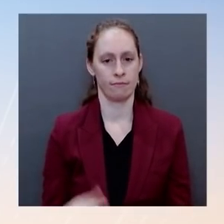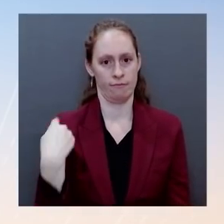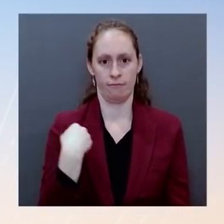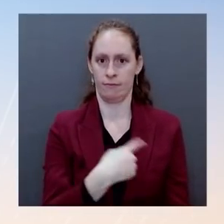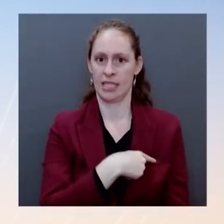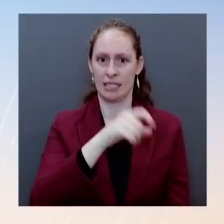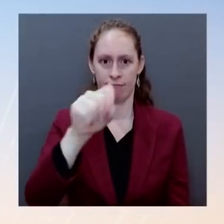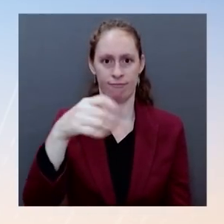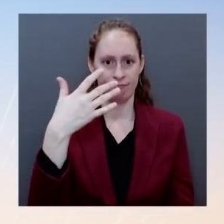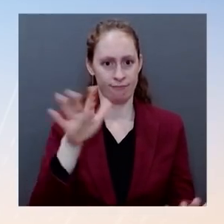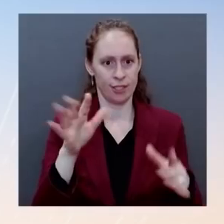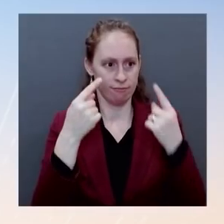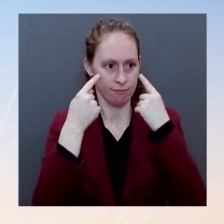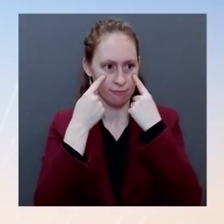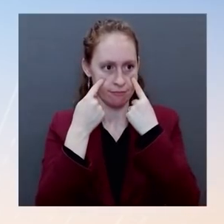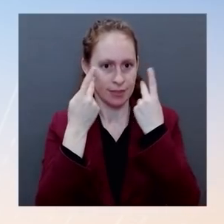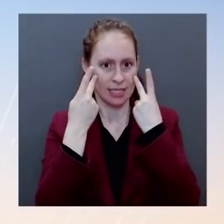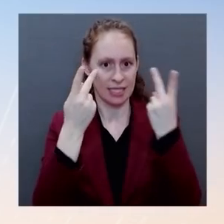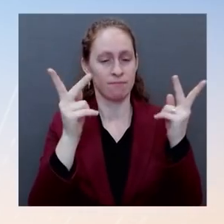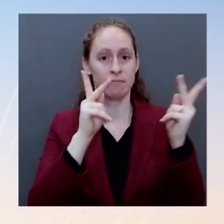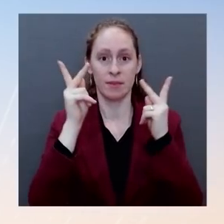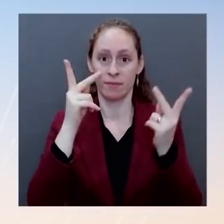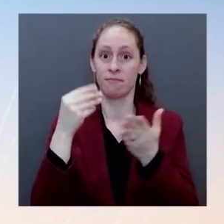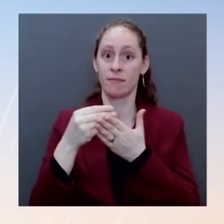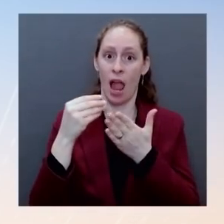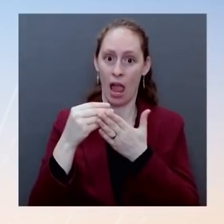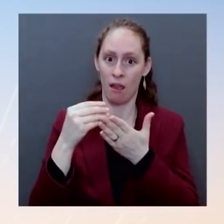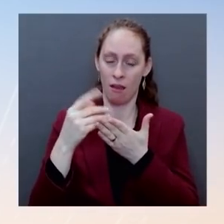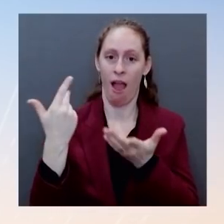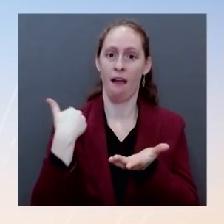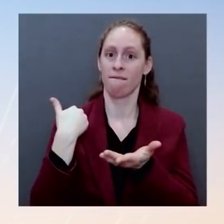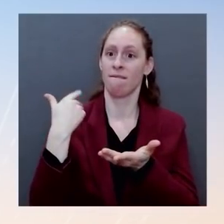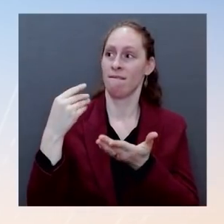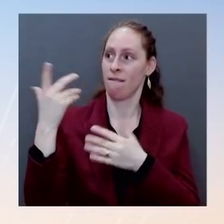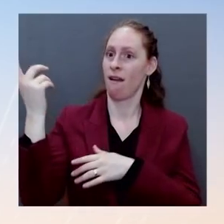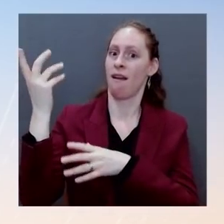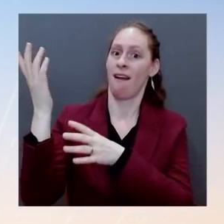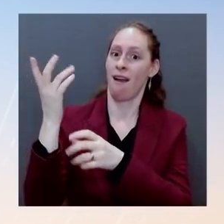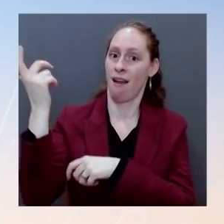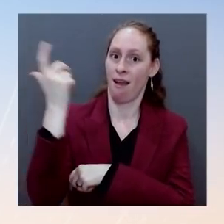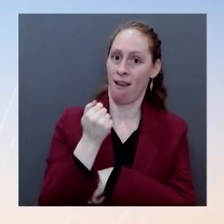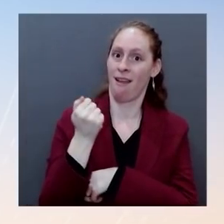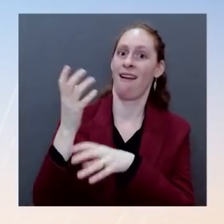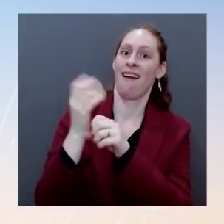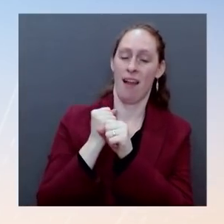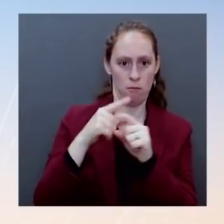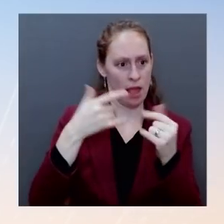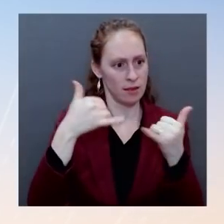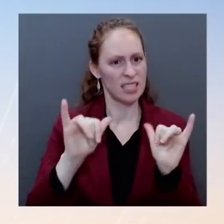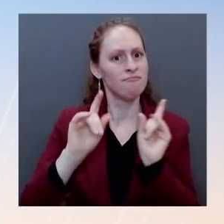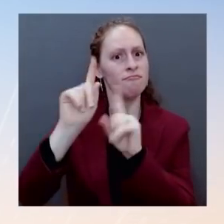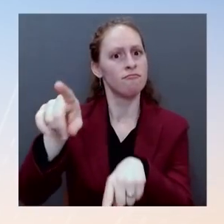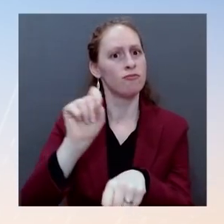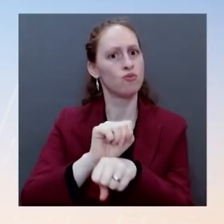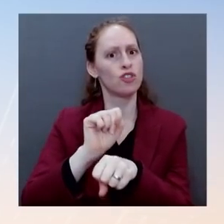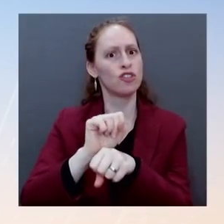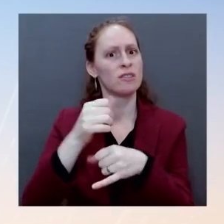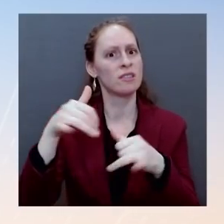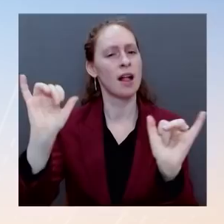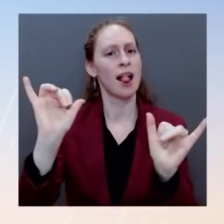meaning that we saw more people get into the workforce. And that's consistent with evidence historically